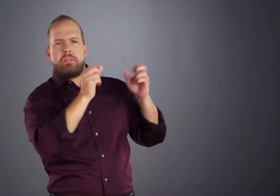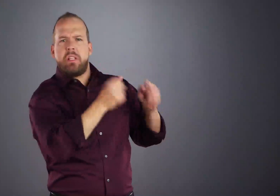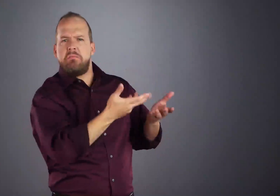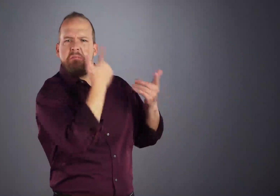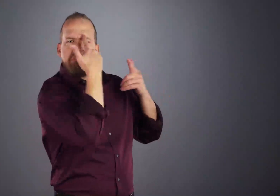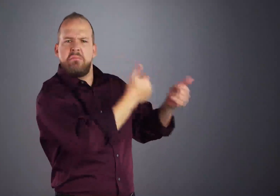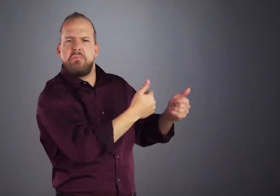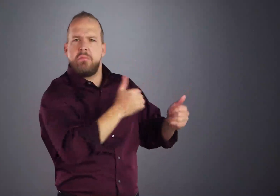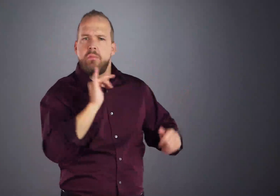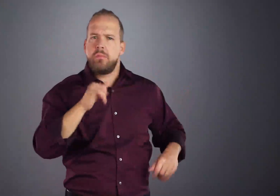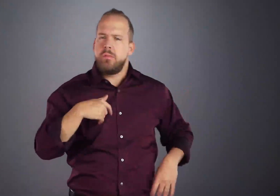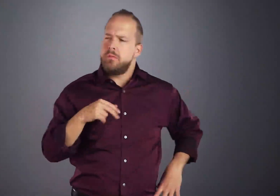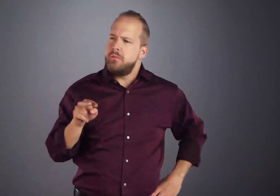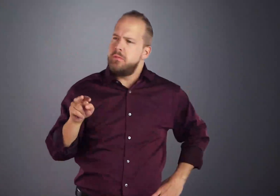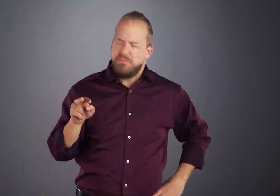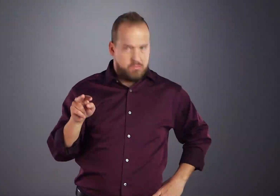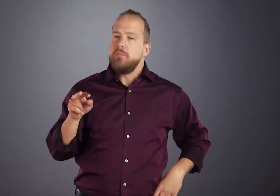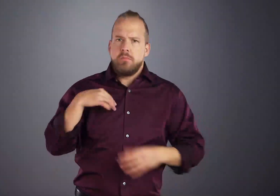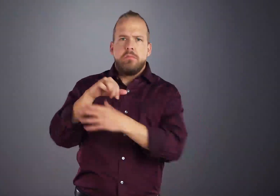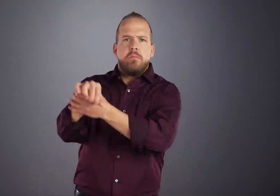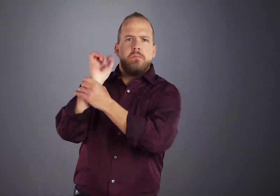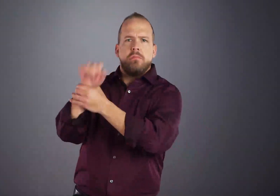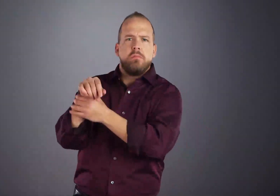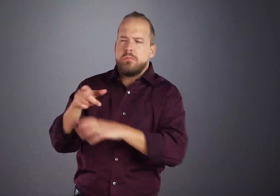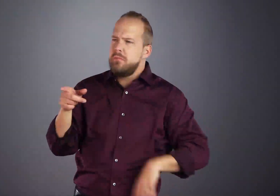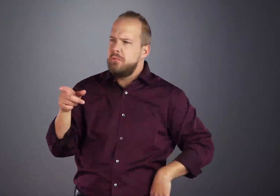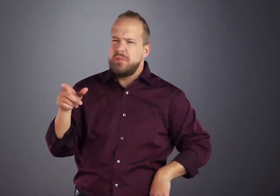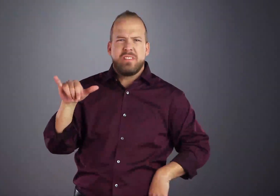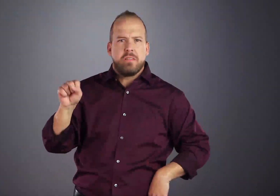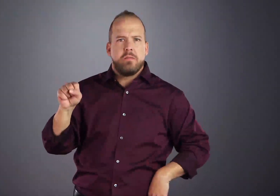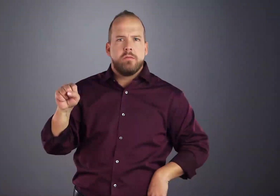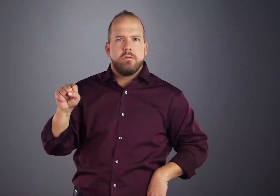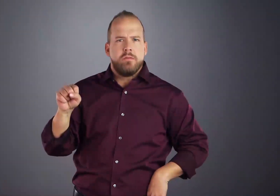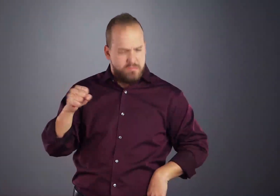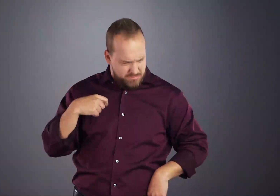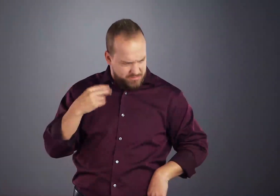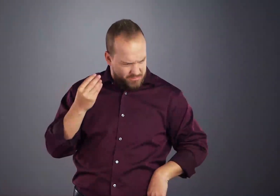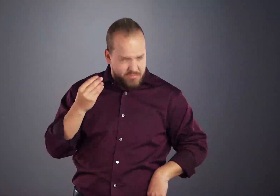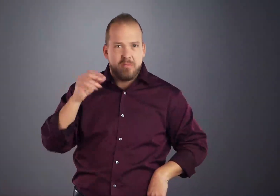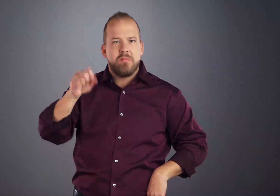That statement hit me hard. It melted the icy intellectual mountain